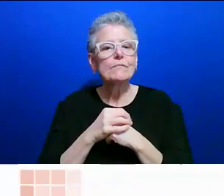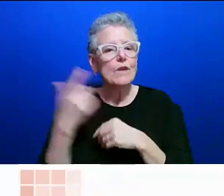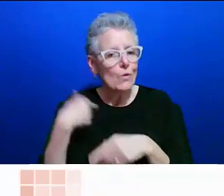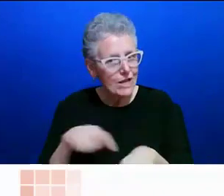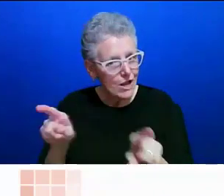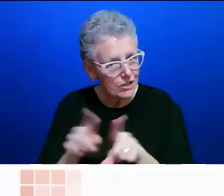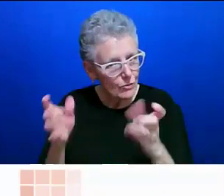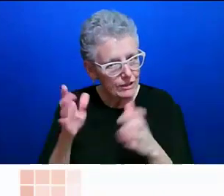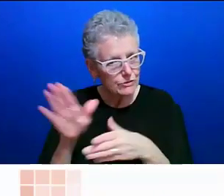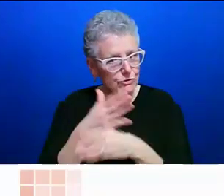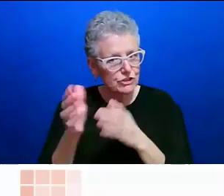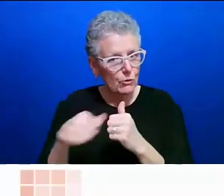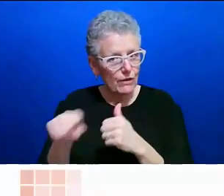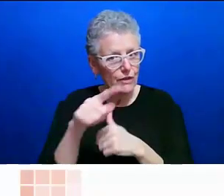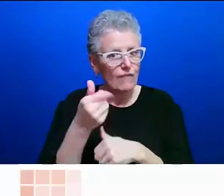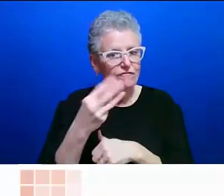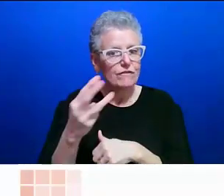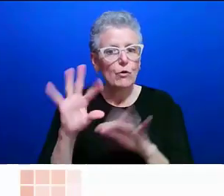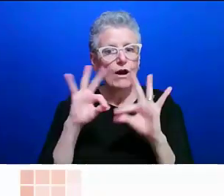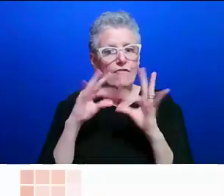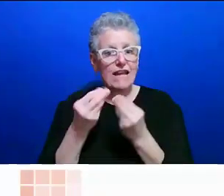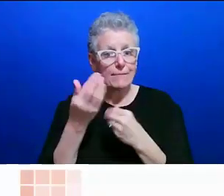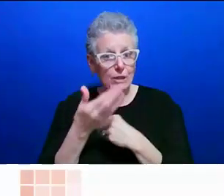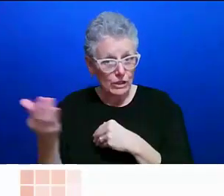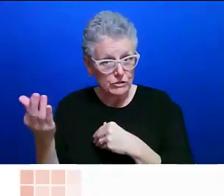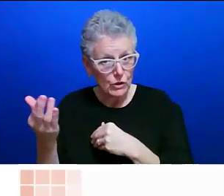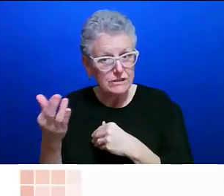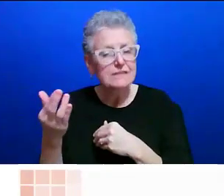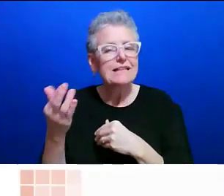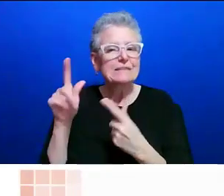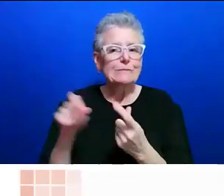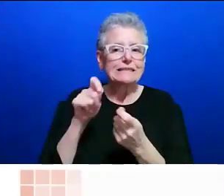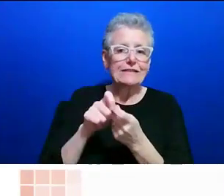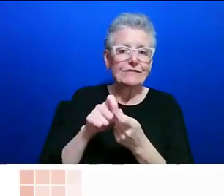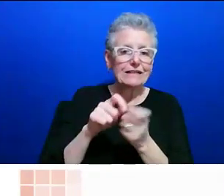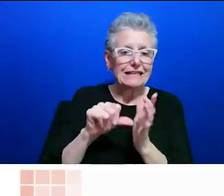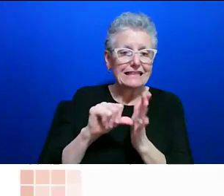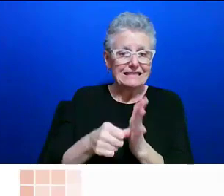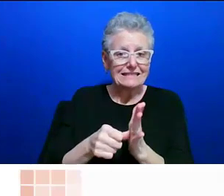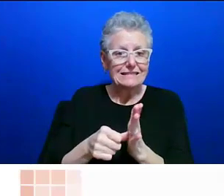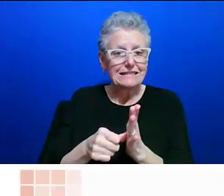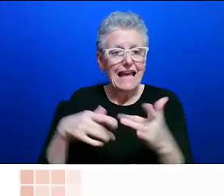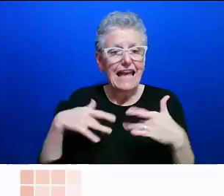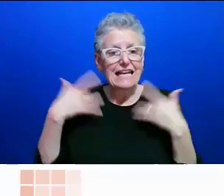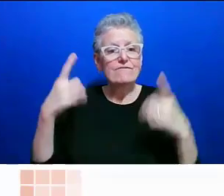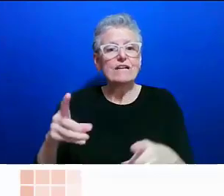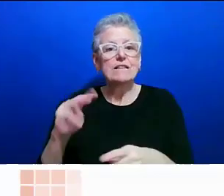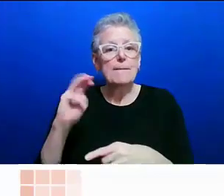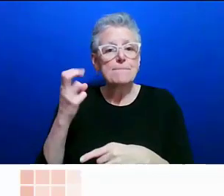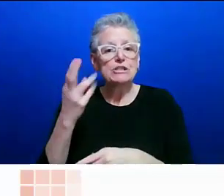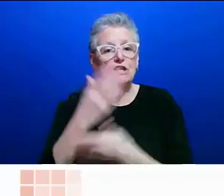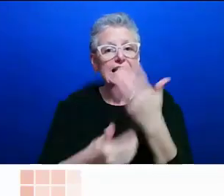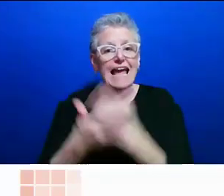to share with you a few family resources and specifically highlight an event that Michigan Hands & Voices has coming up